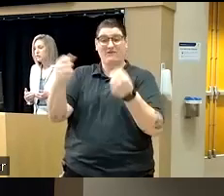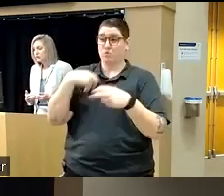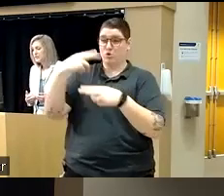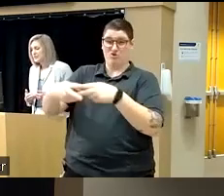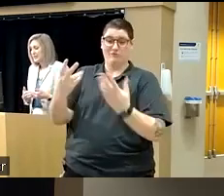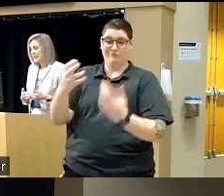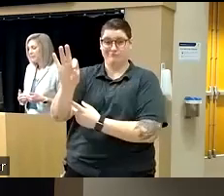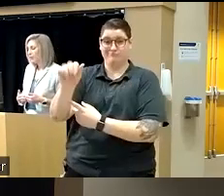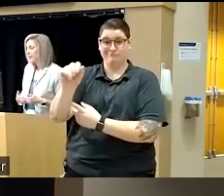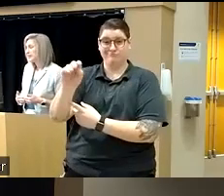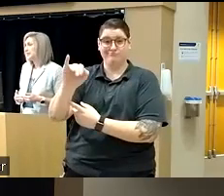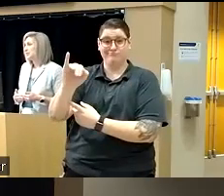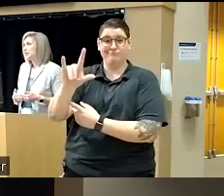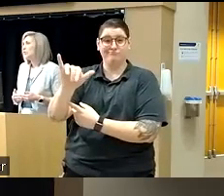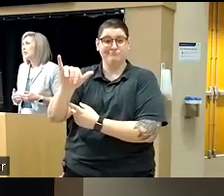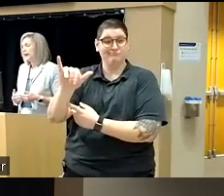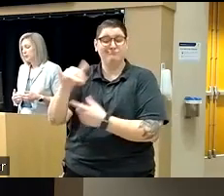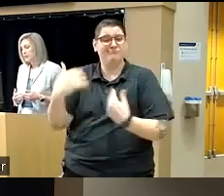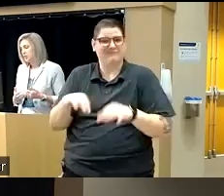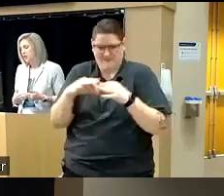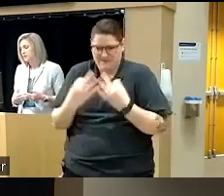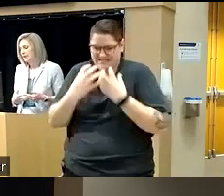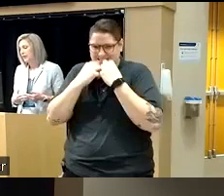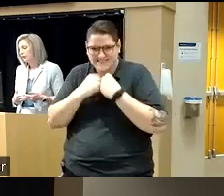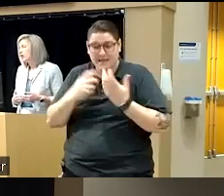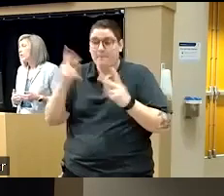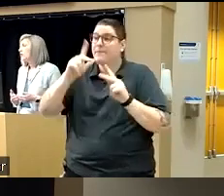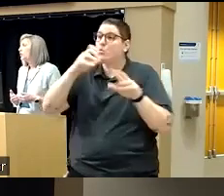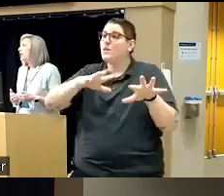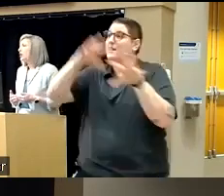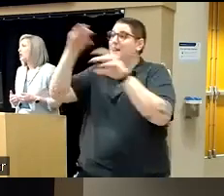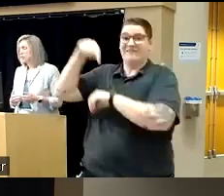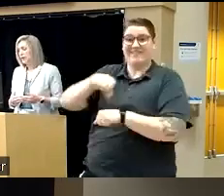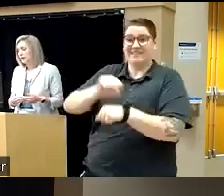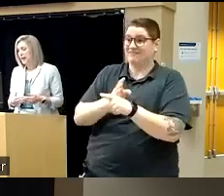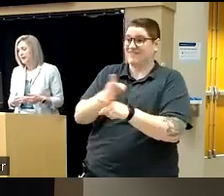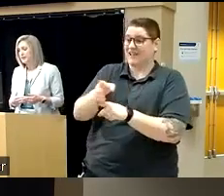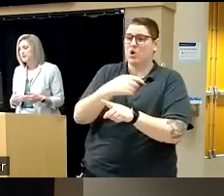have a choice to leave the organization or the occupation altogether we work hard to create a